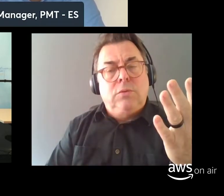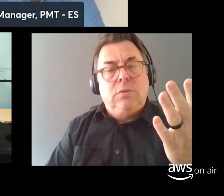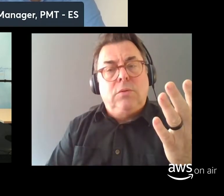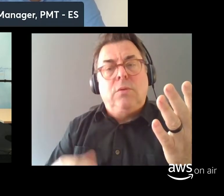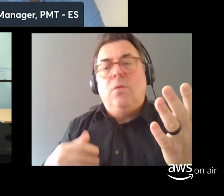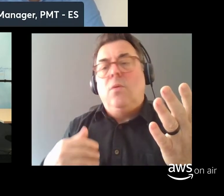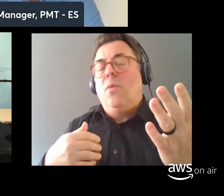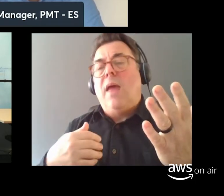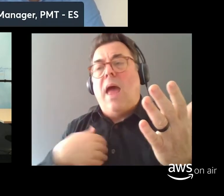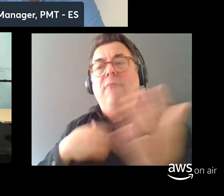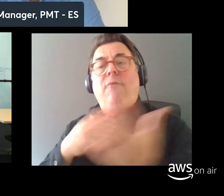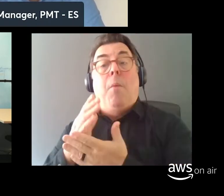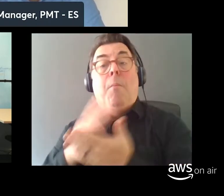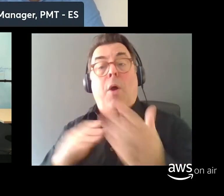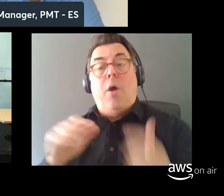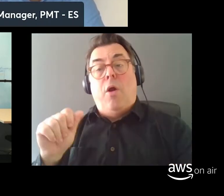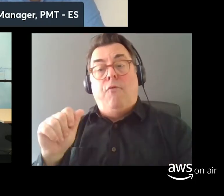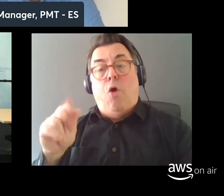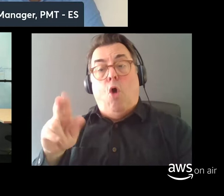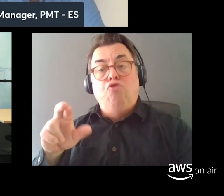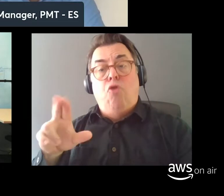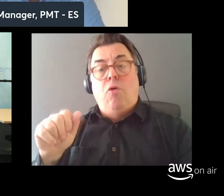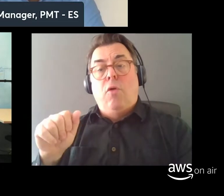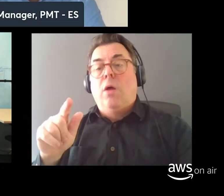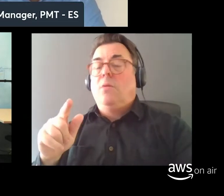all those compliance certifications apply as well.